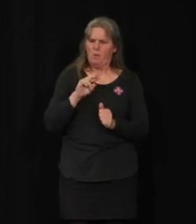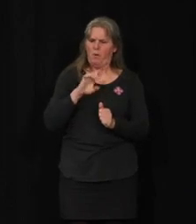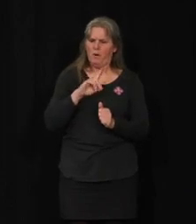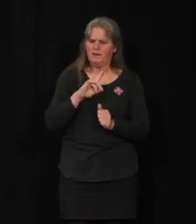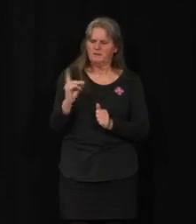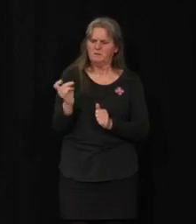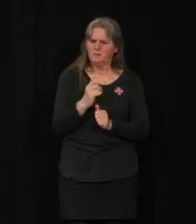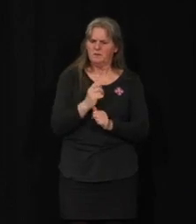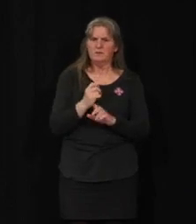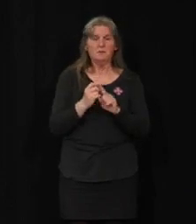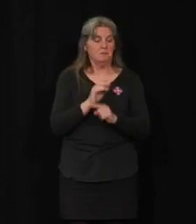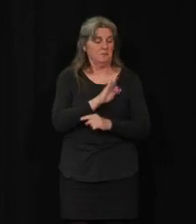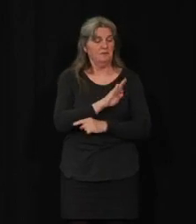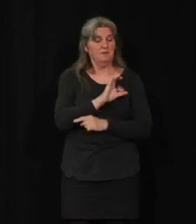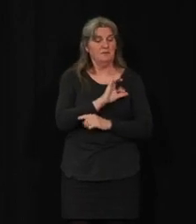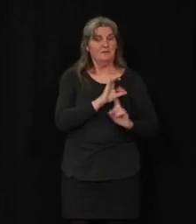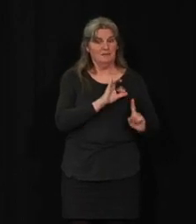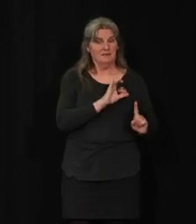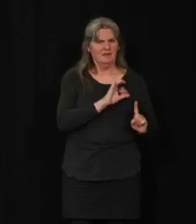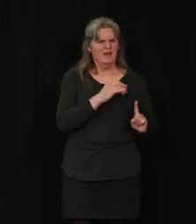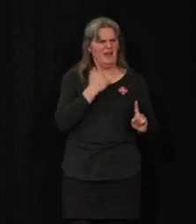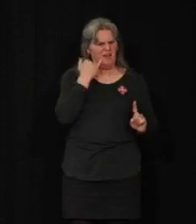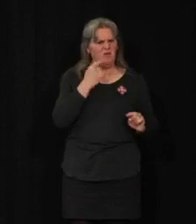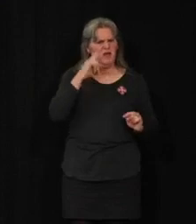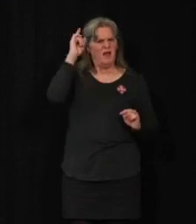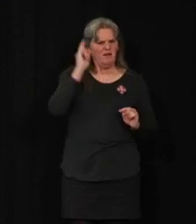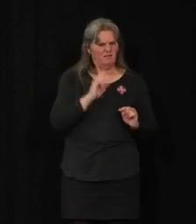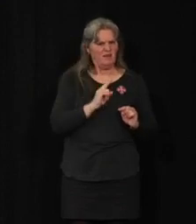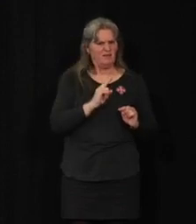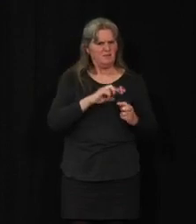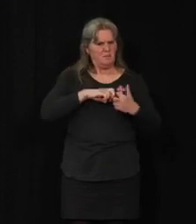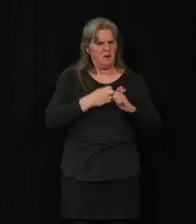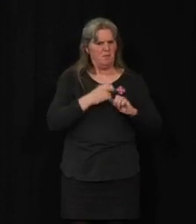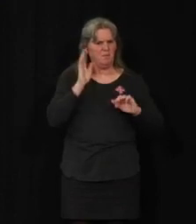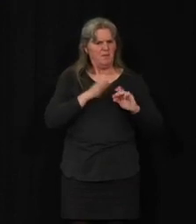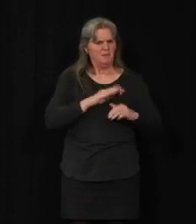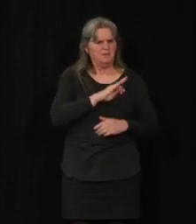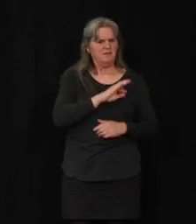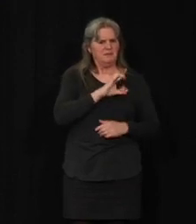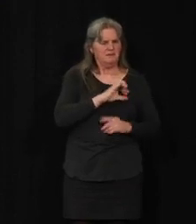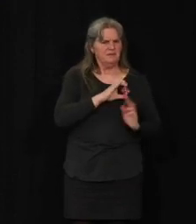Why-- I mean, if we have less of a situation than BC does and we